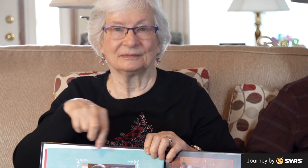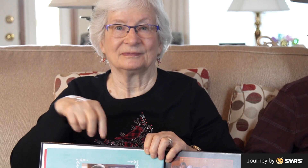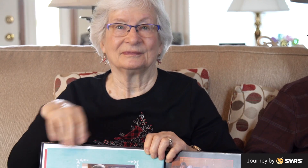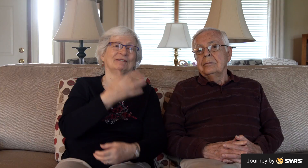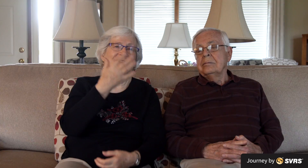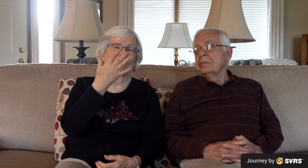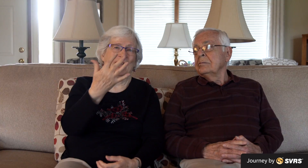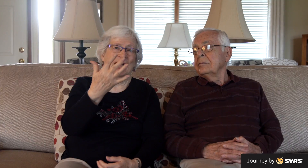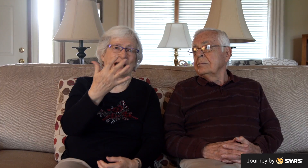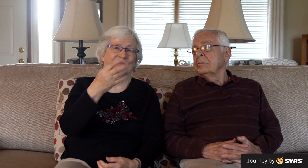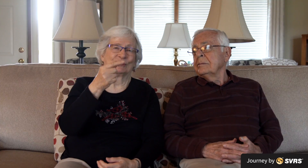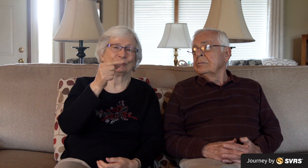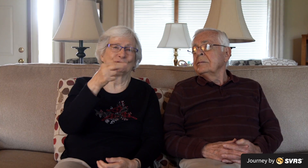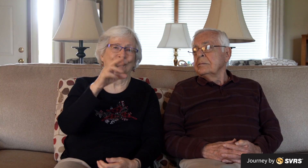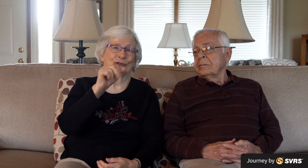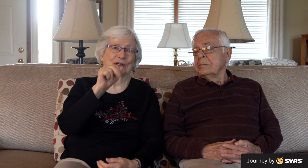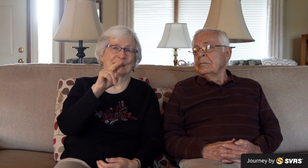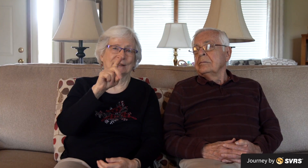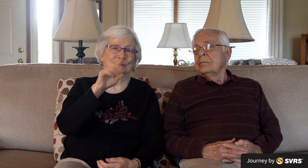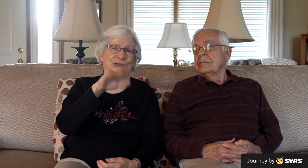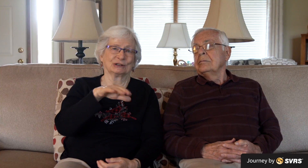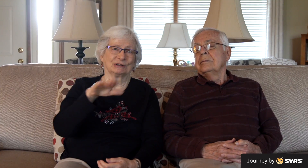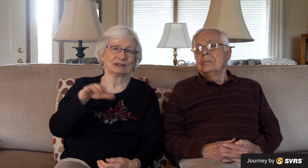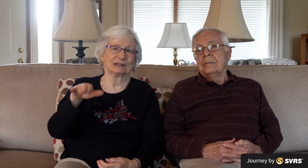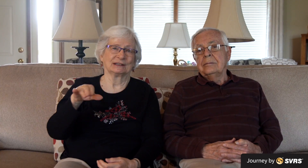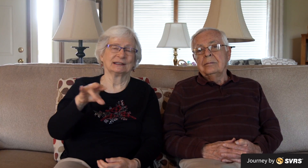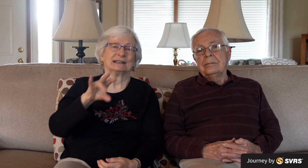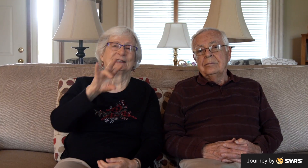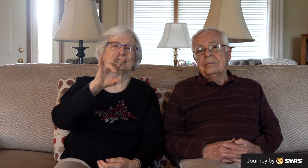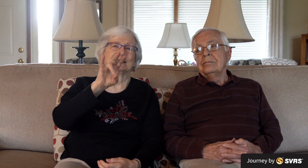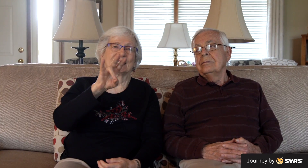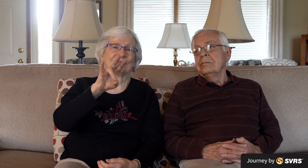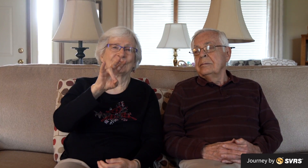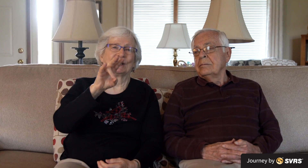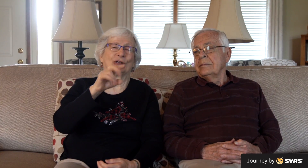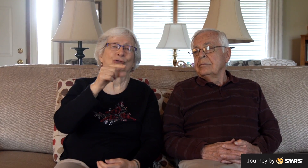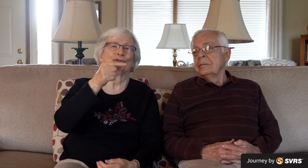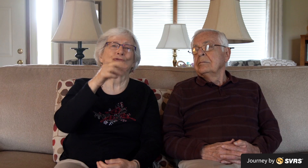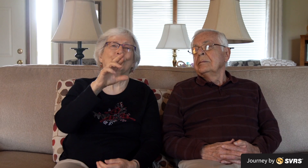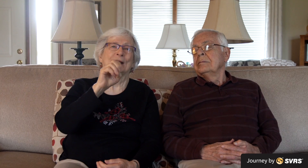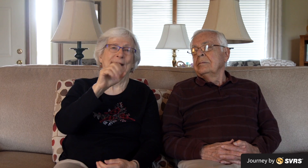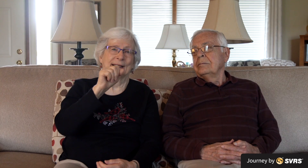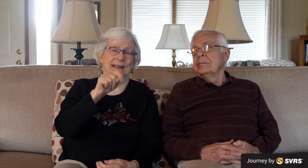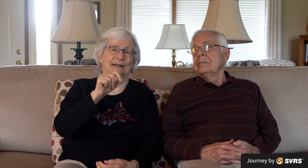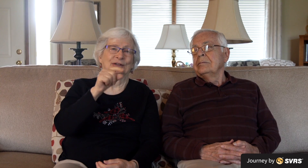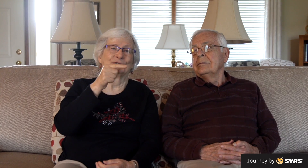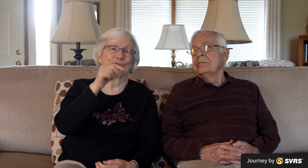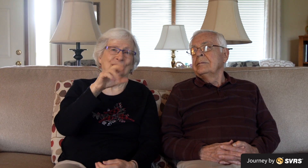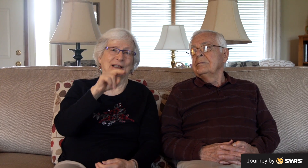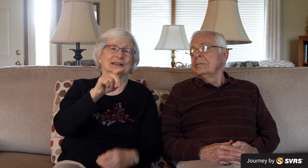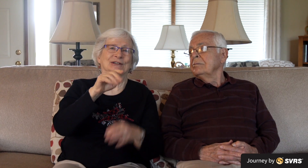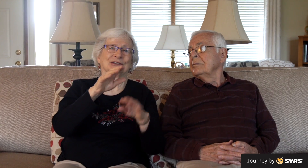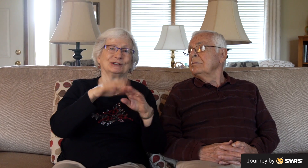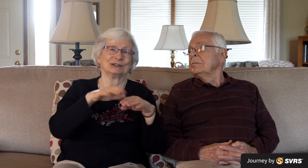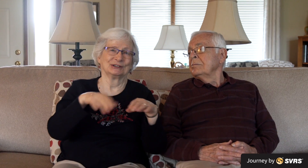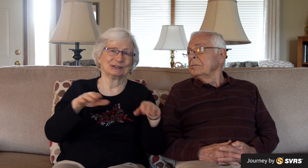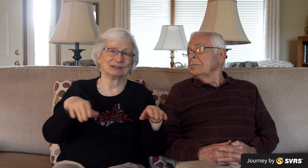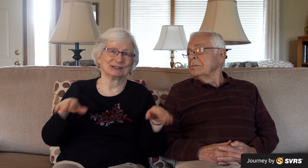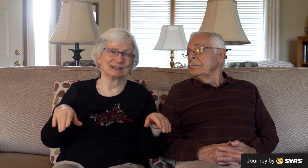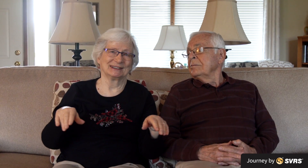We have 5 grand children and 7 great-grand children!